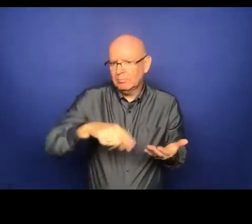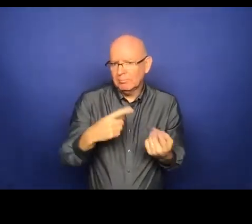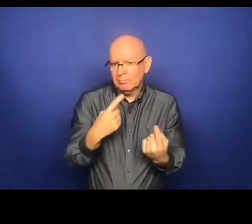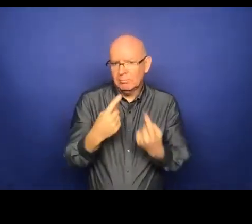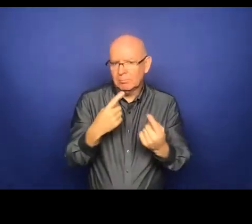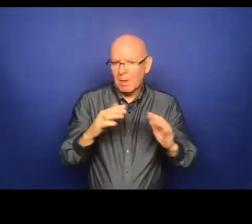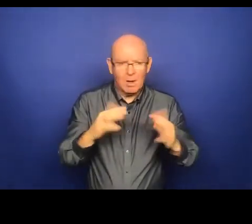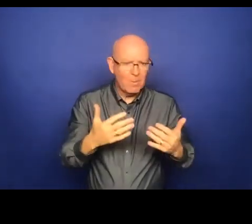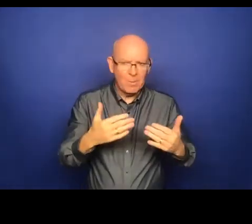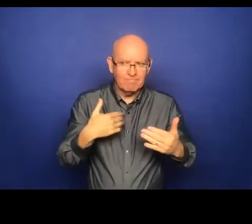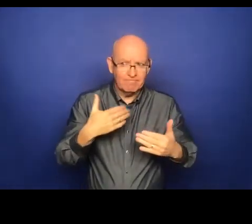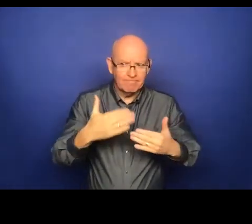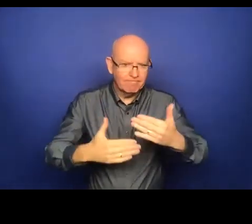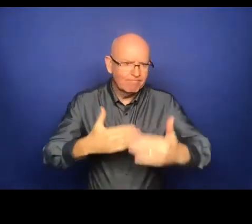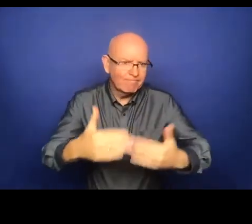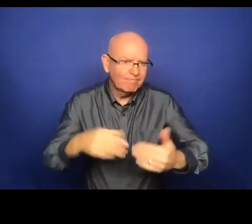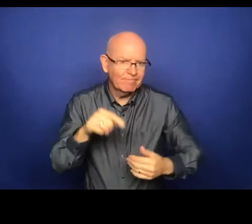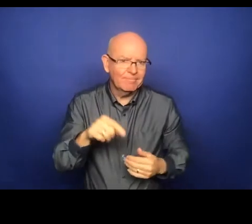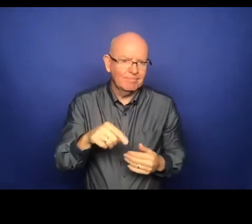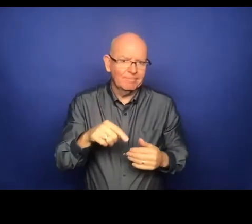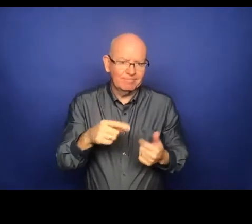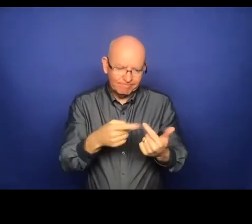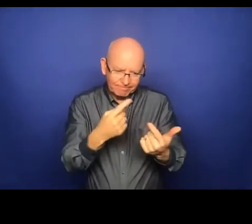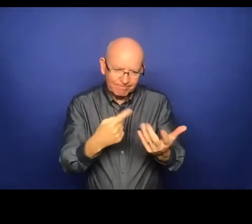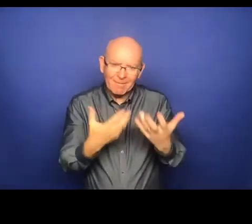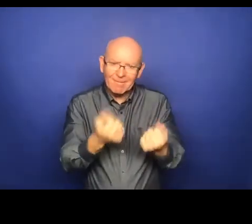to move forward with all of the practices that are particularly